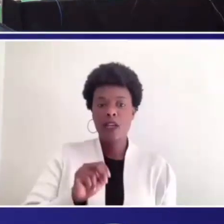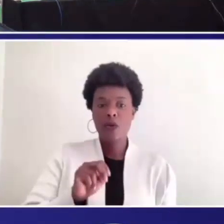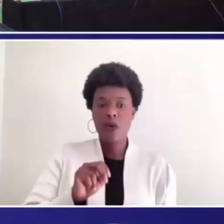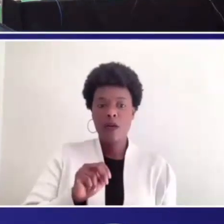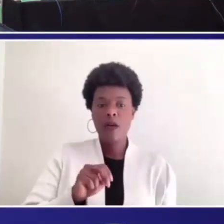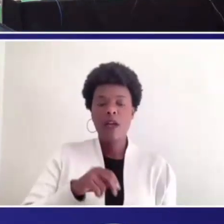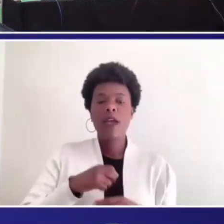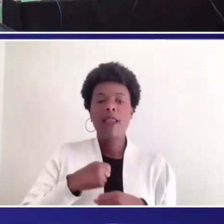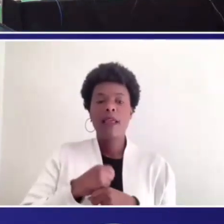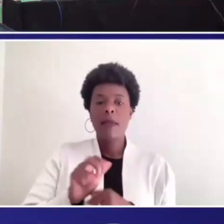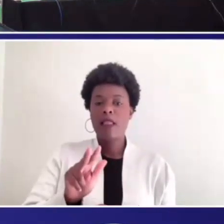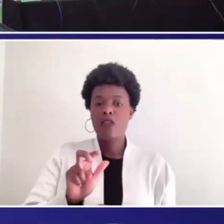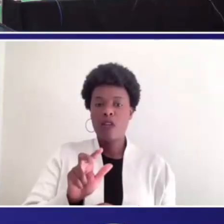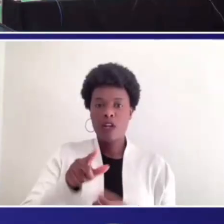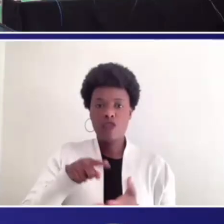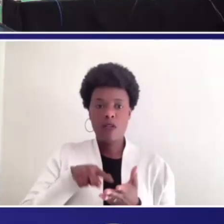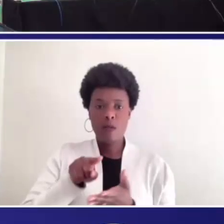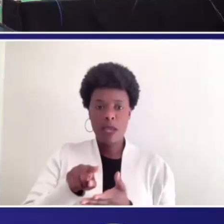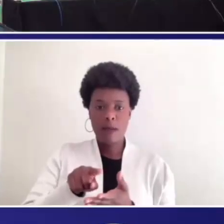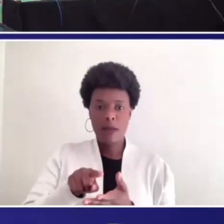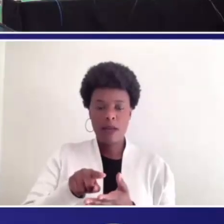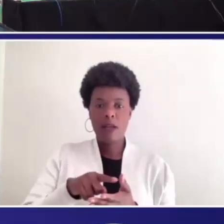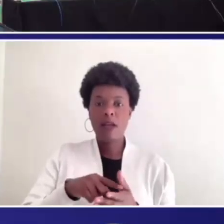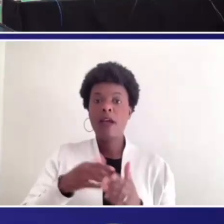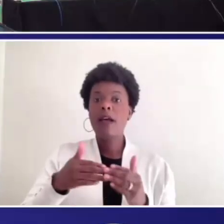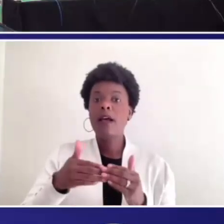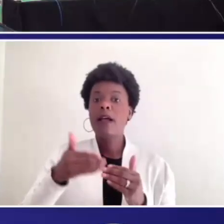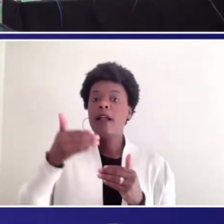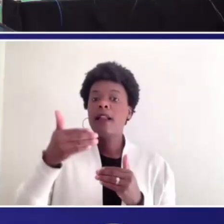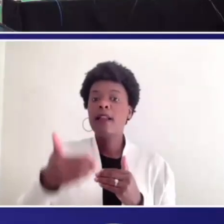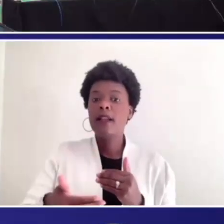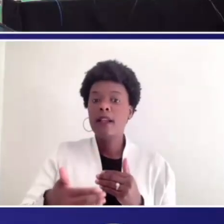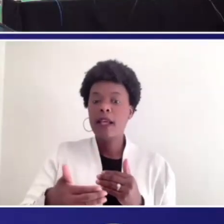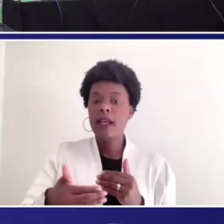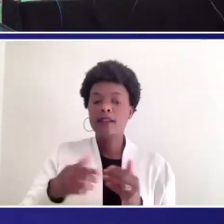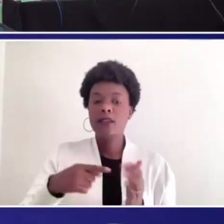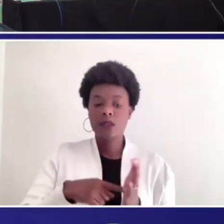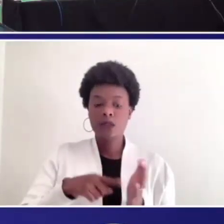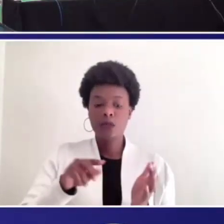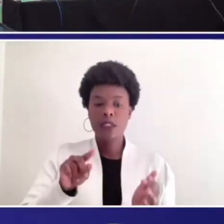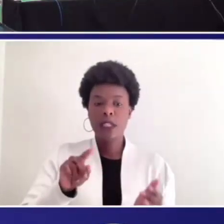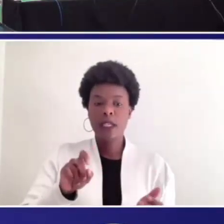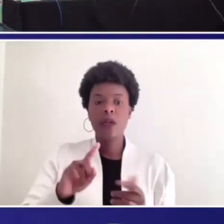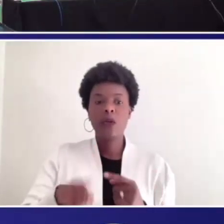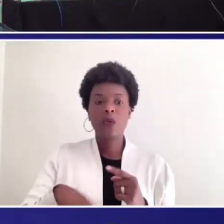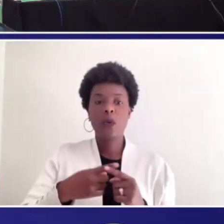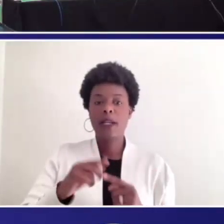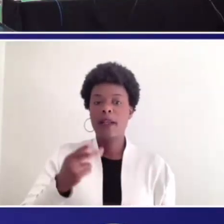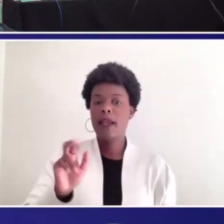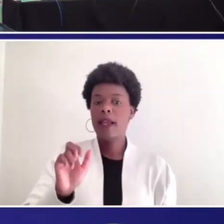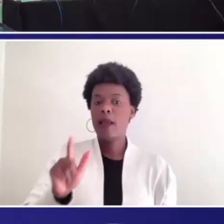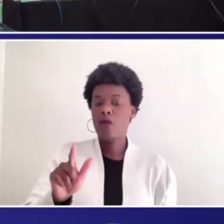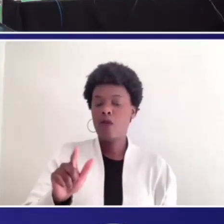the next payment due date advances to April, and the extra $200 is applied to principal and/or any outstanding interest